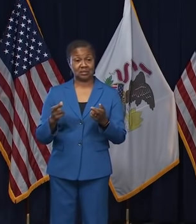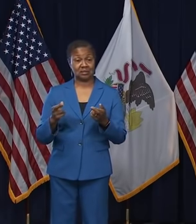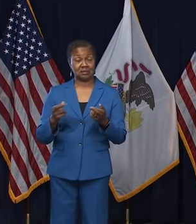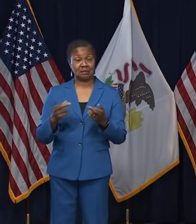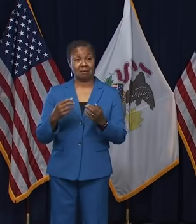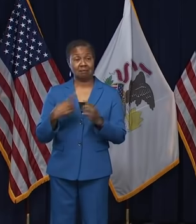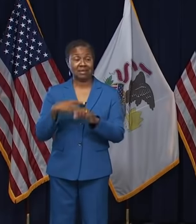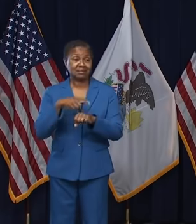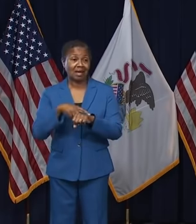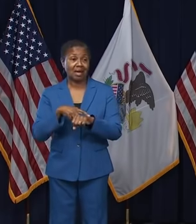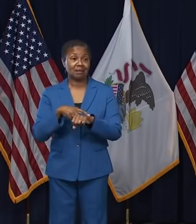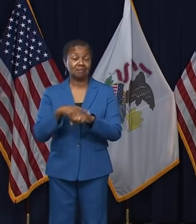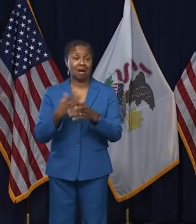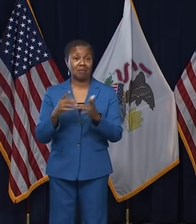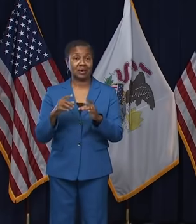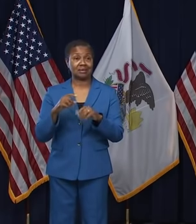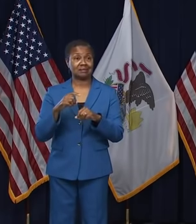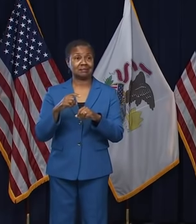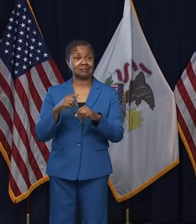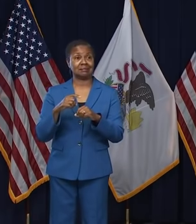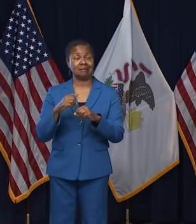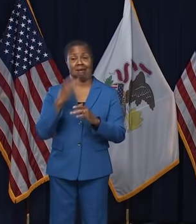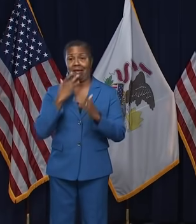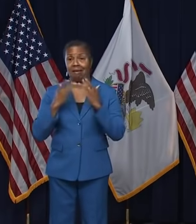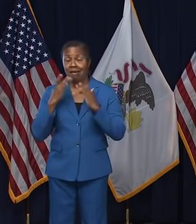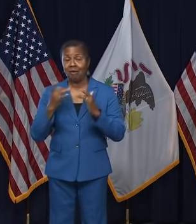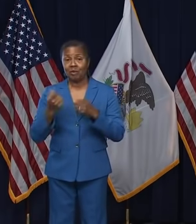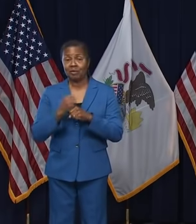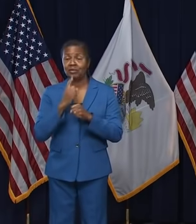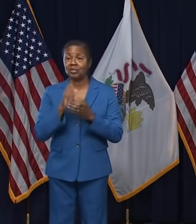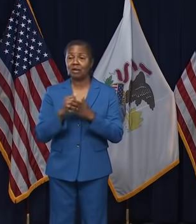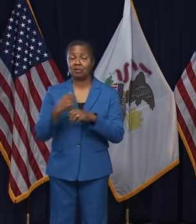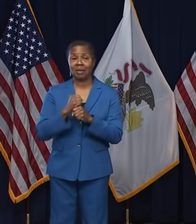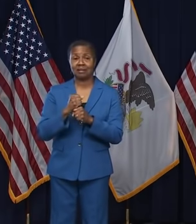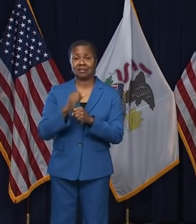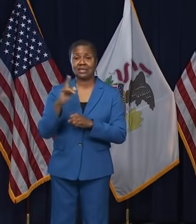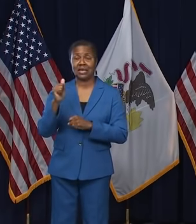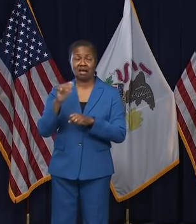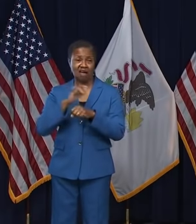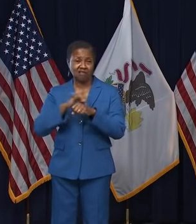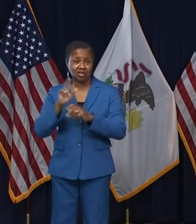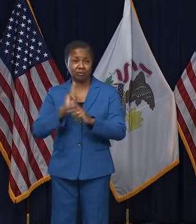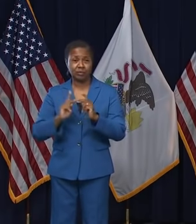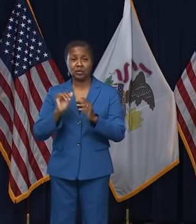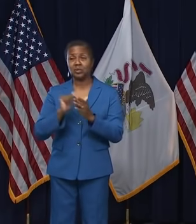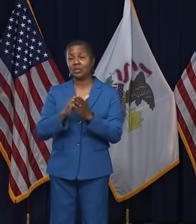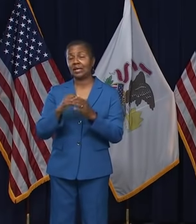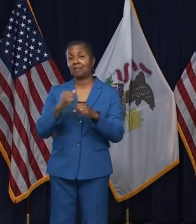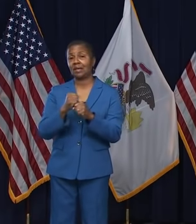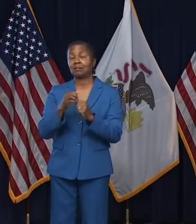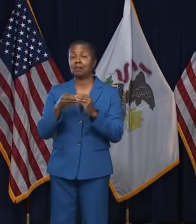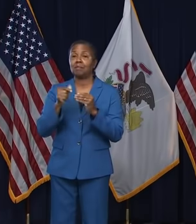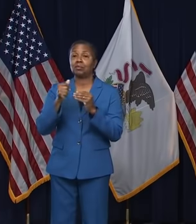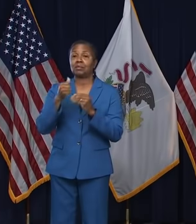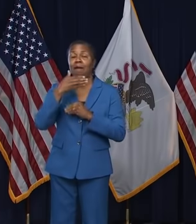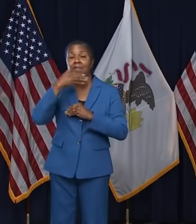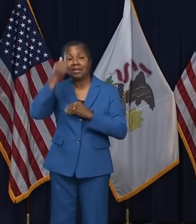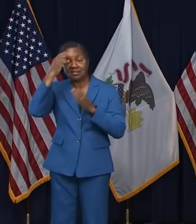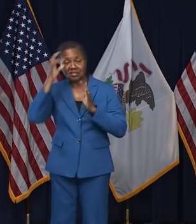huge resource too and time- on our already stretched out staff